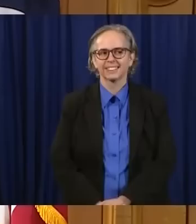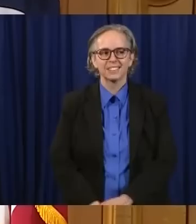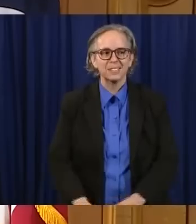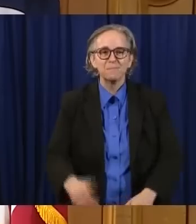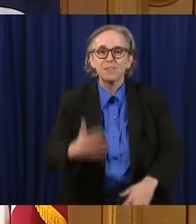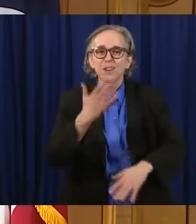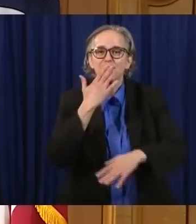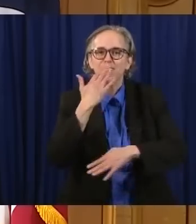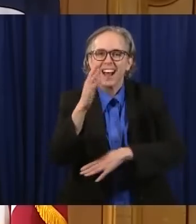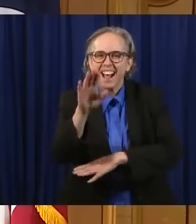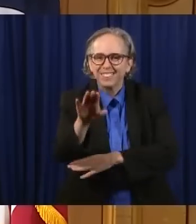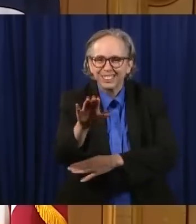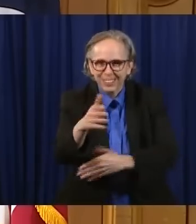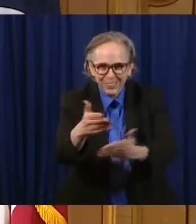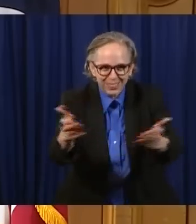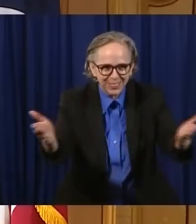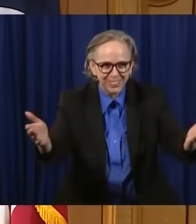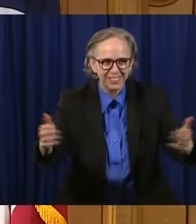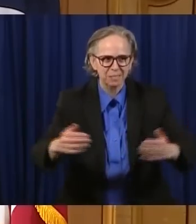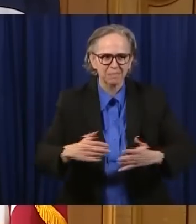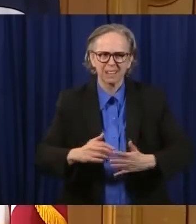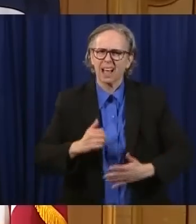AS WE'VE INDICATED AT THIS STAGE